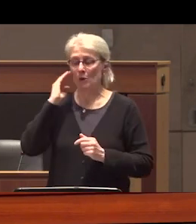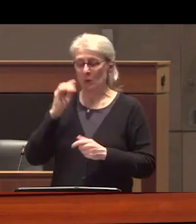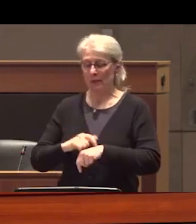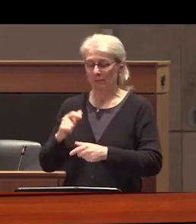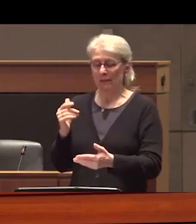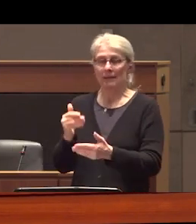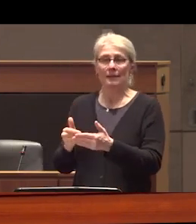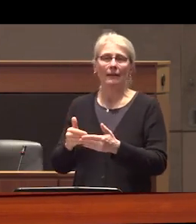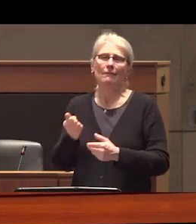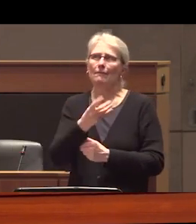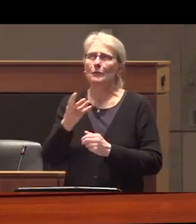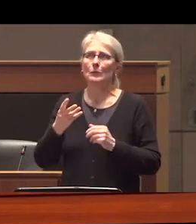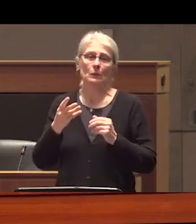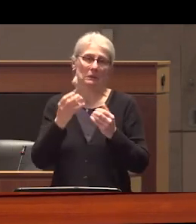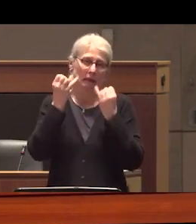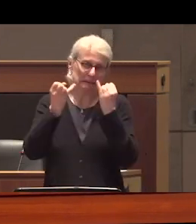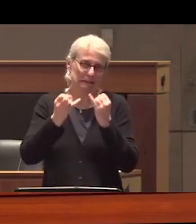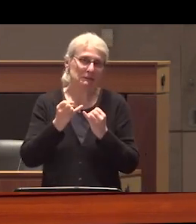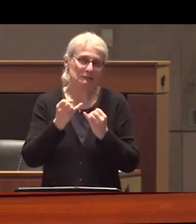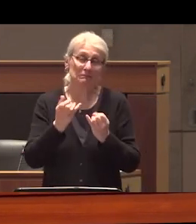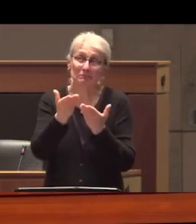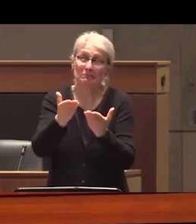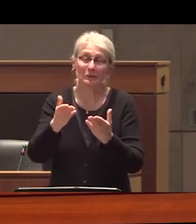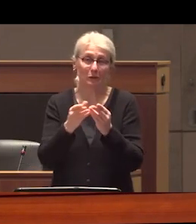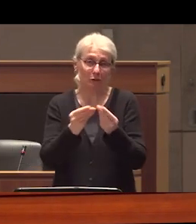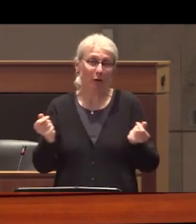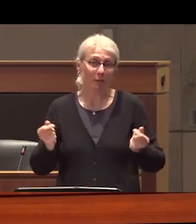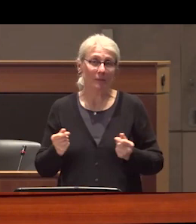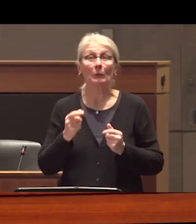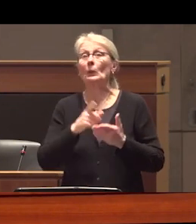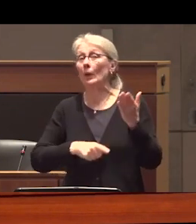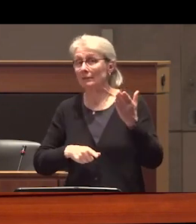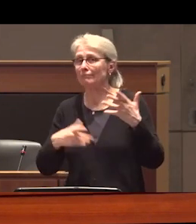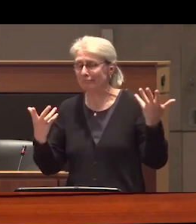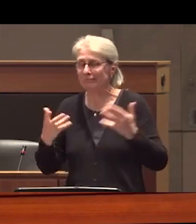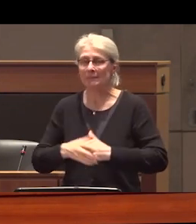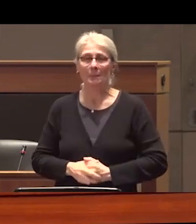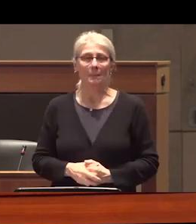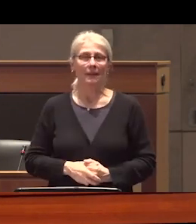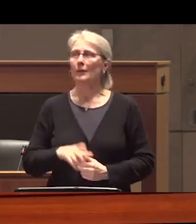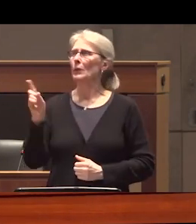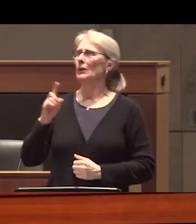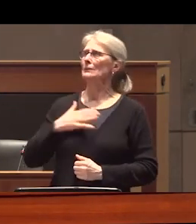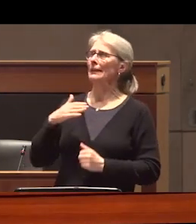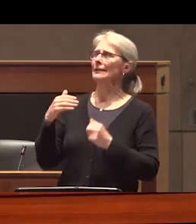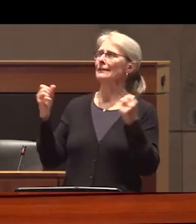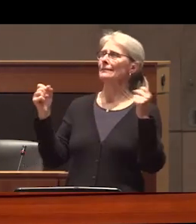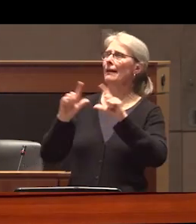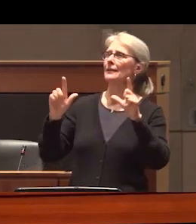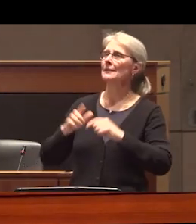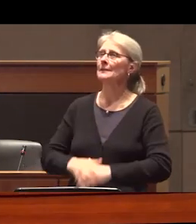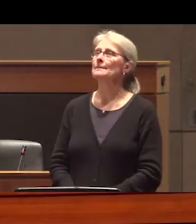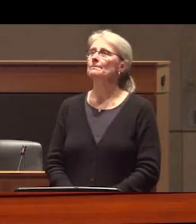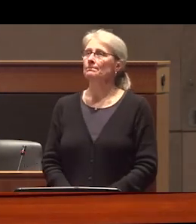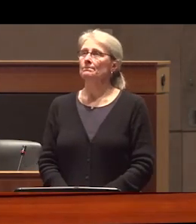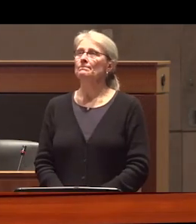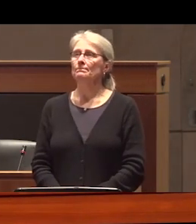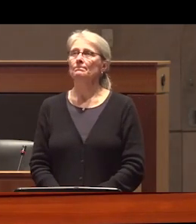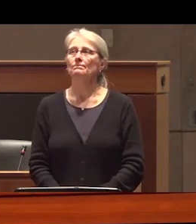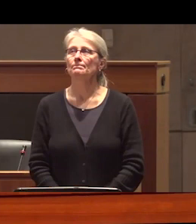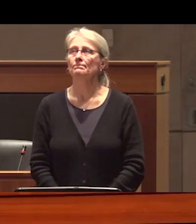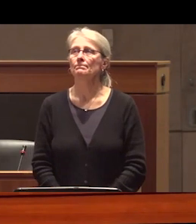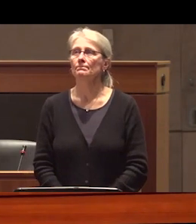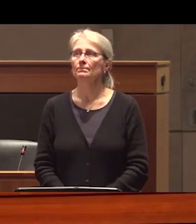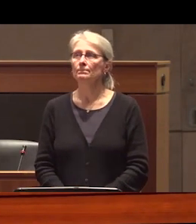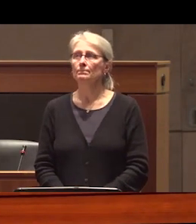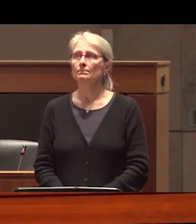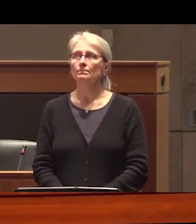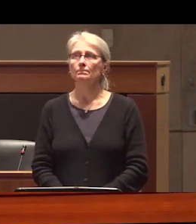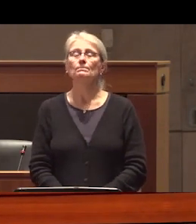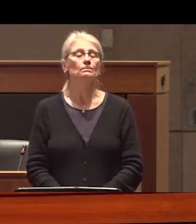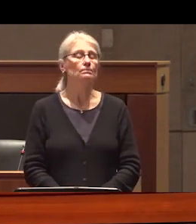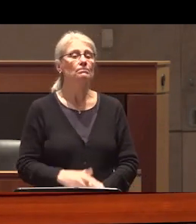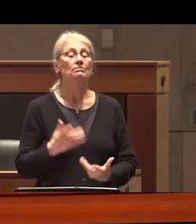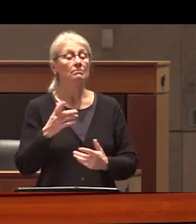time but I do have a few Solutions uh what are they where am I okay uh yeah drug users people